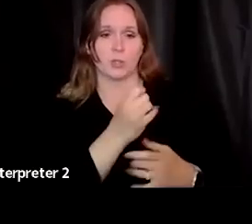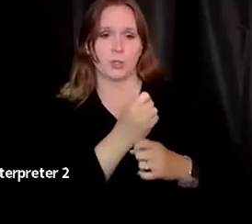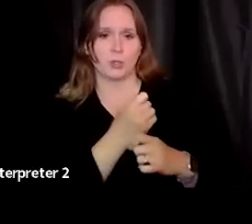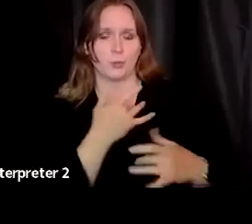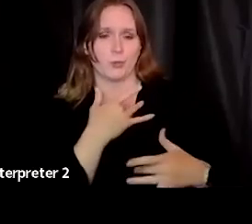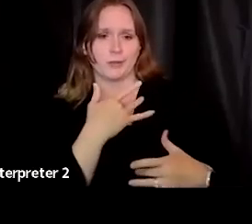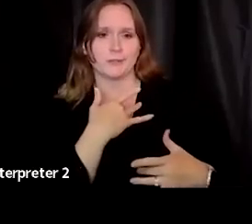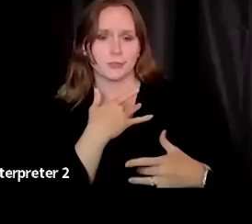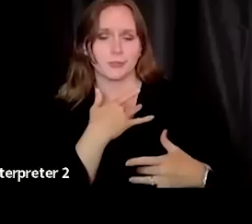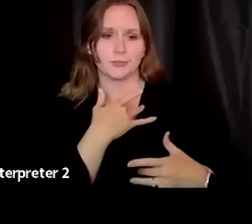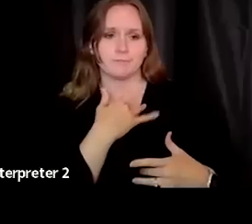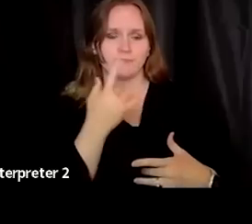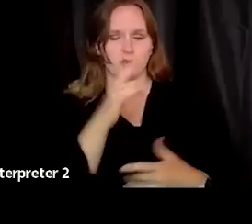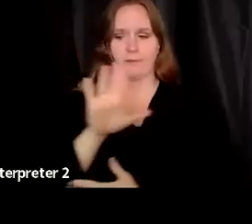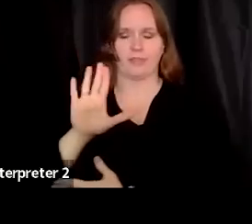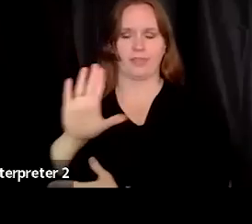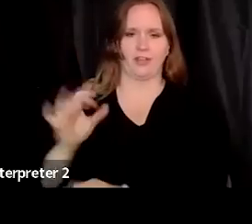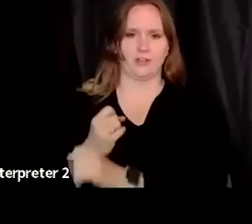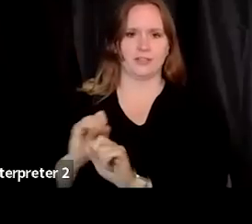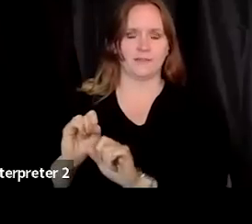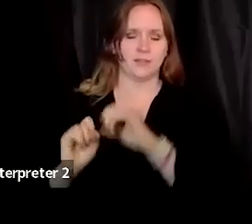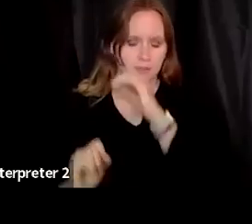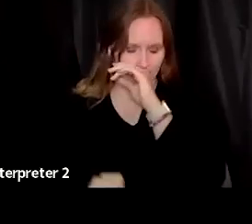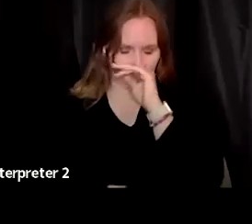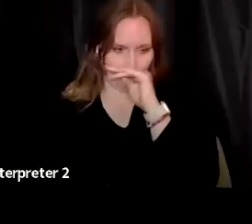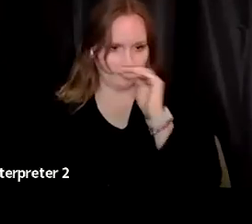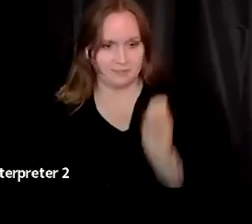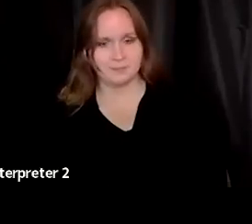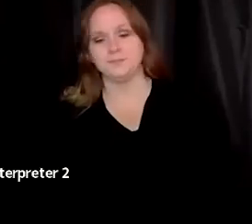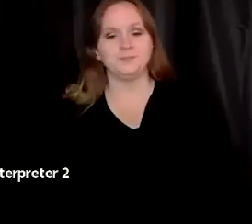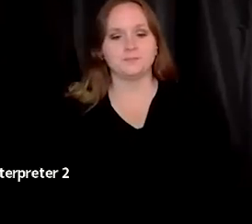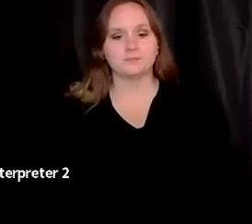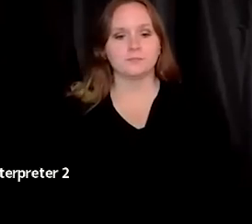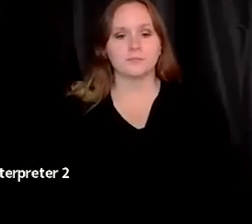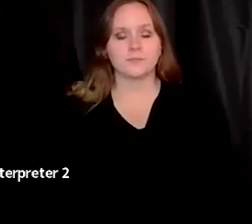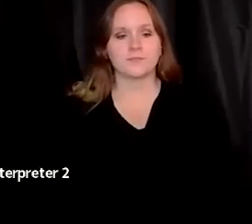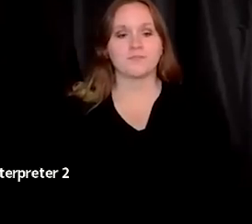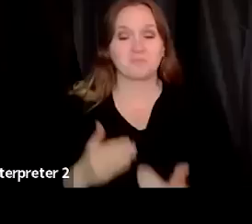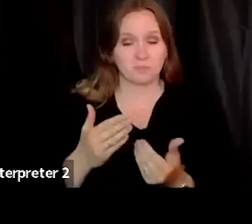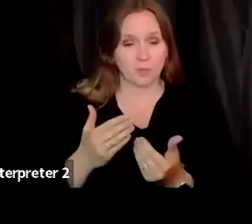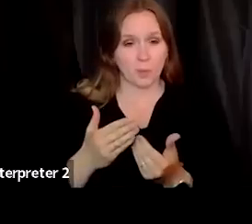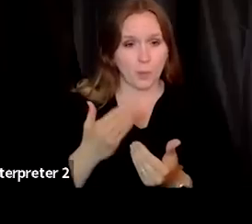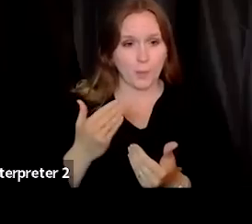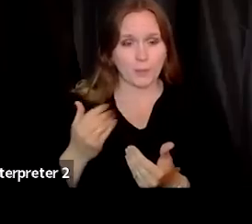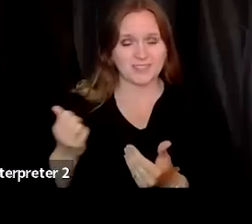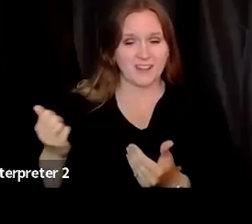And I will say that almost everyone is categorically opposed to home visits